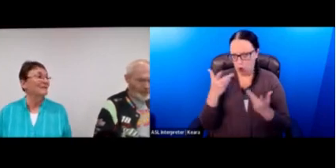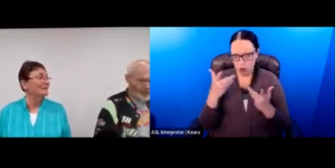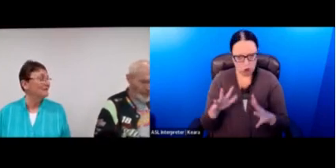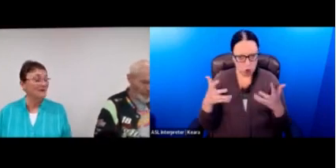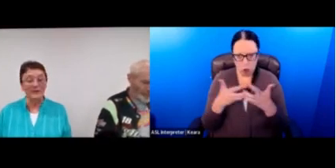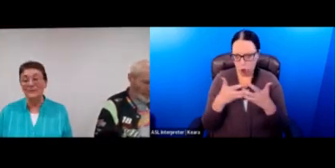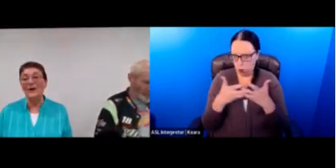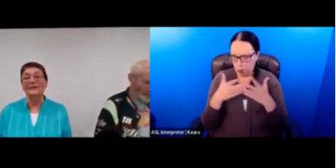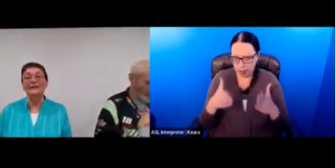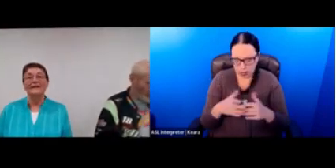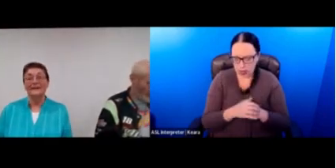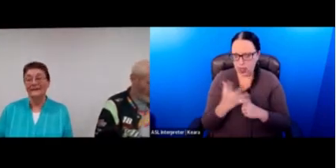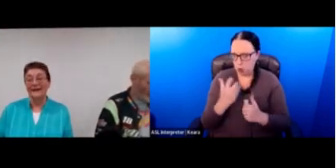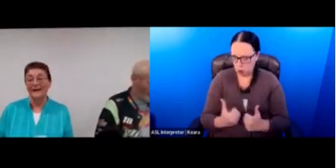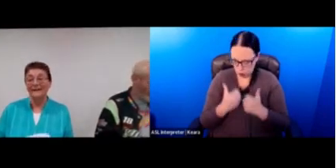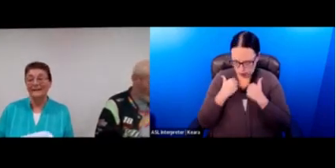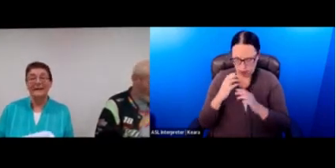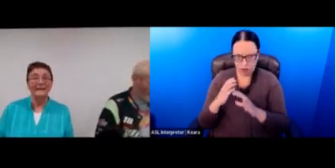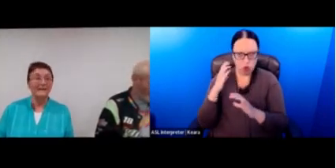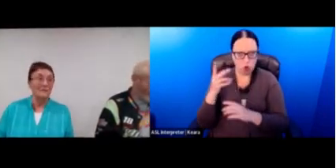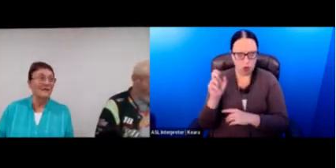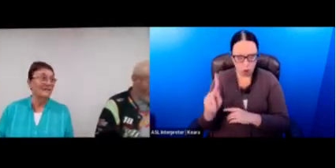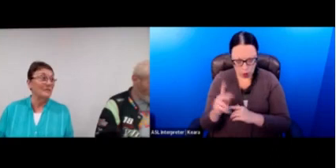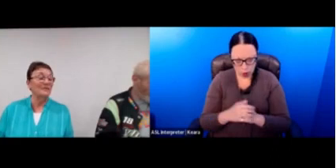wants to live in a trailer park. He, he doesn't want support